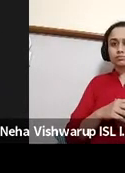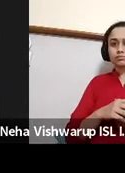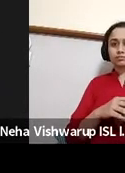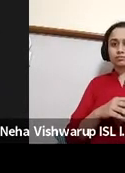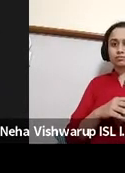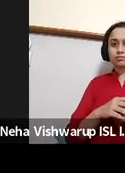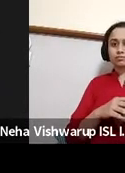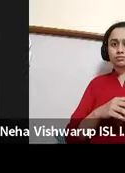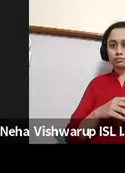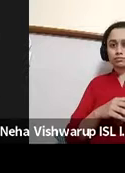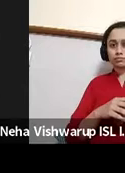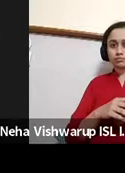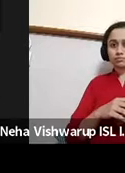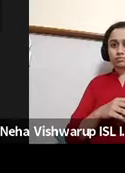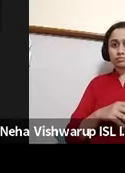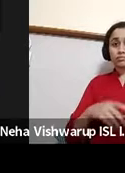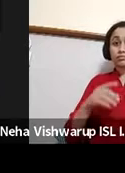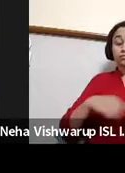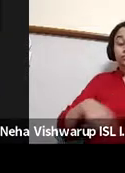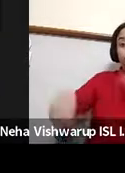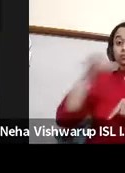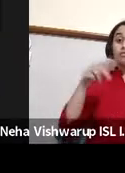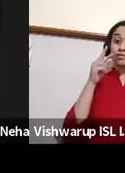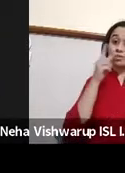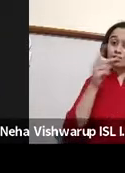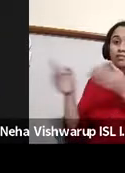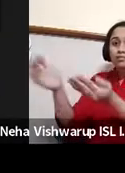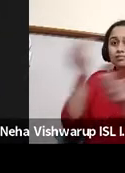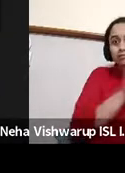looking at Suresh's archive altogether and researching the history of studio photography